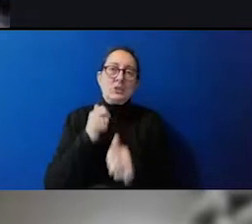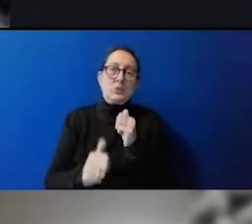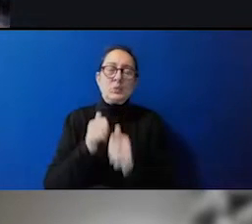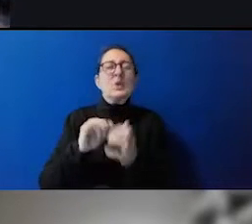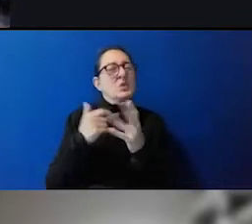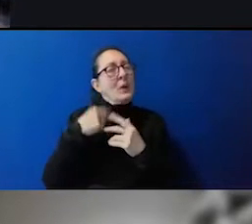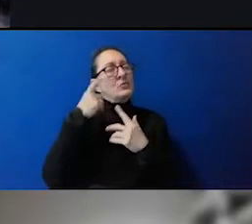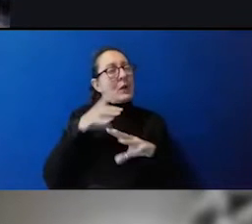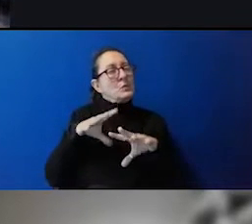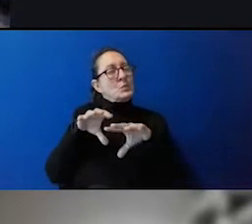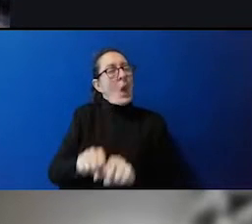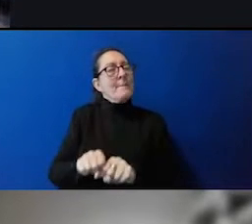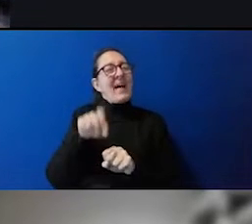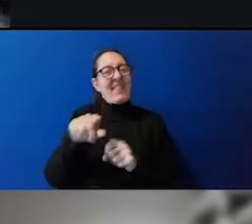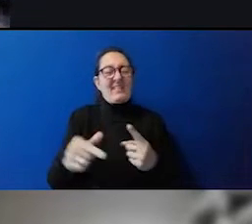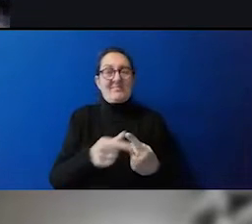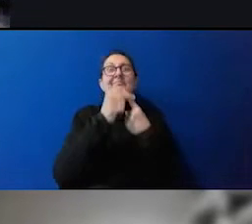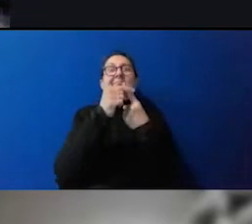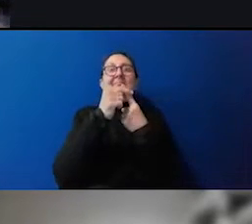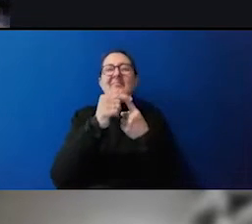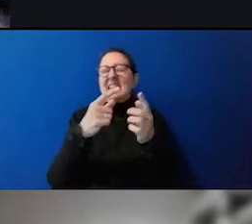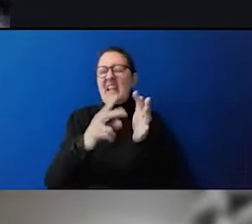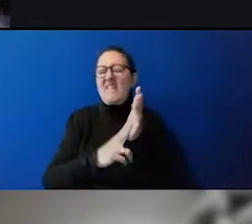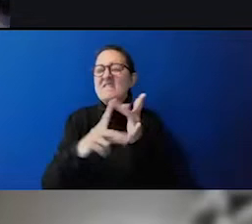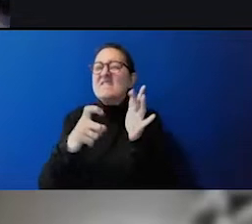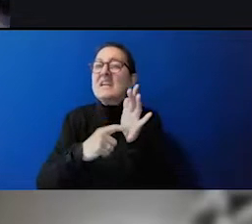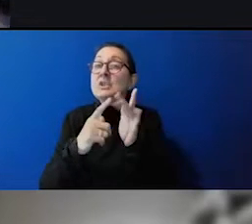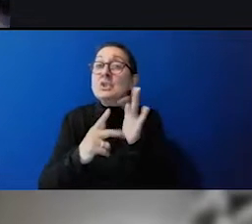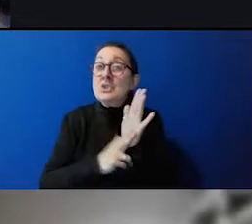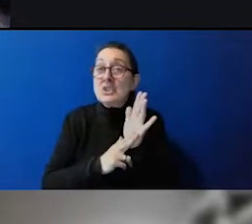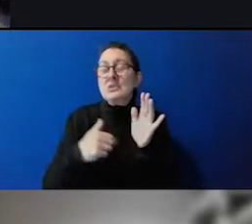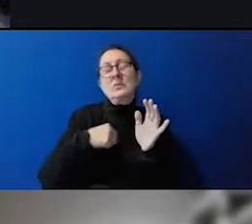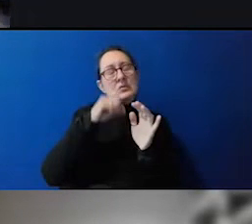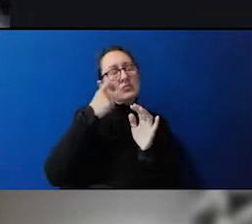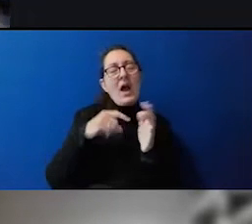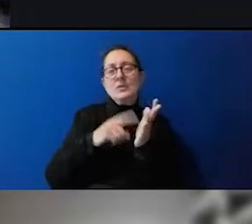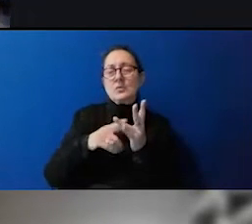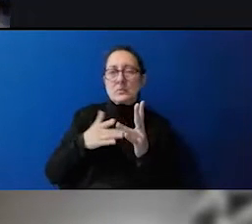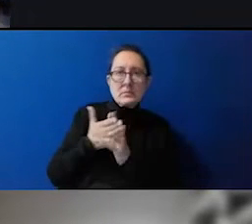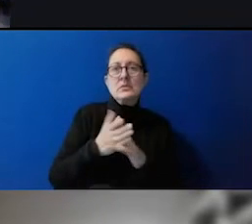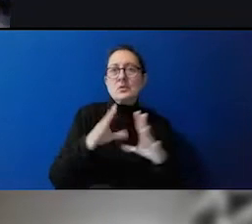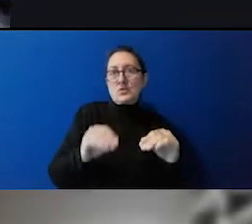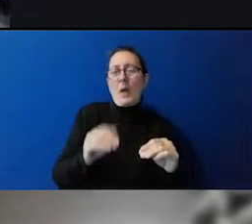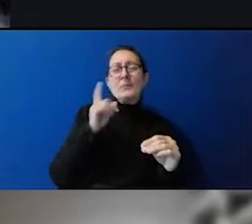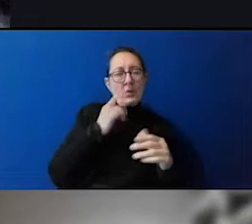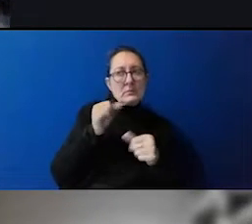there's a really good chance to elevating somebody um and safeguarding their psychological safety uh